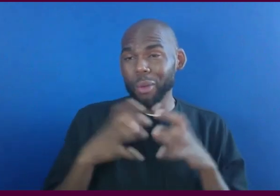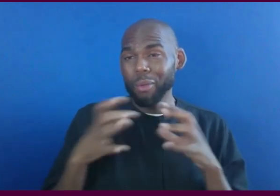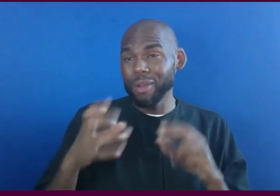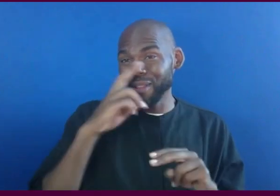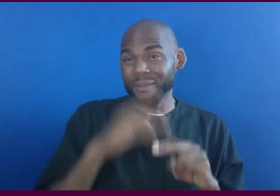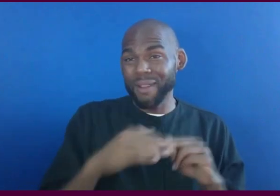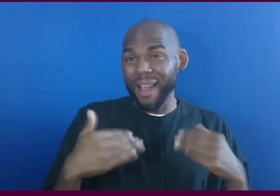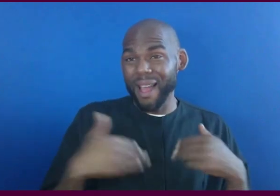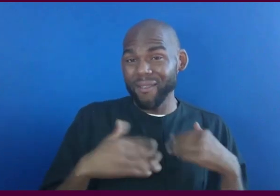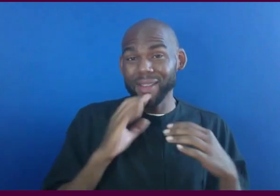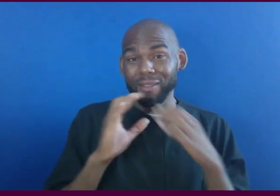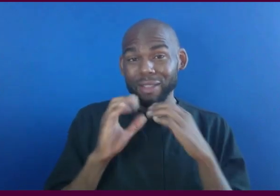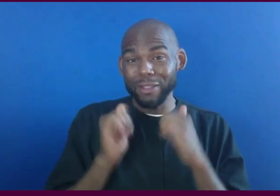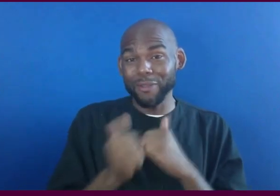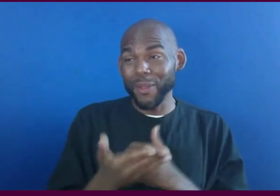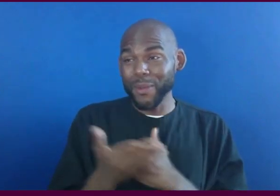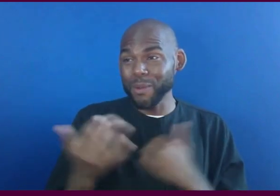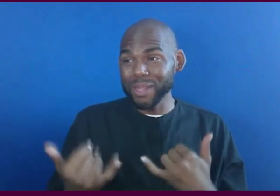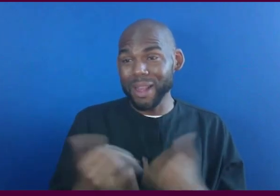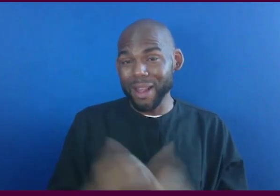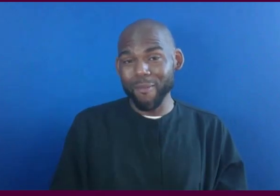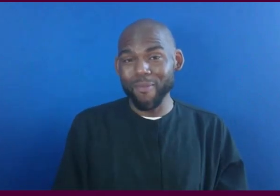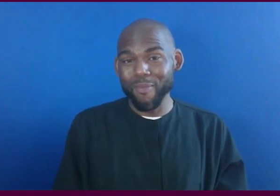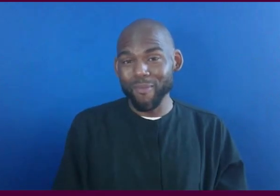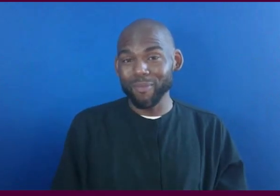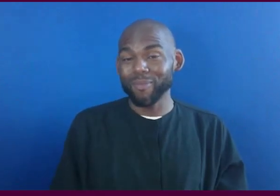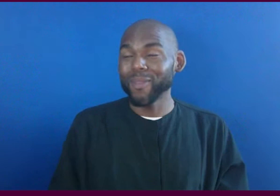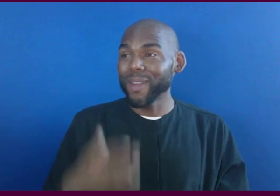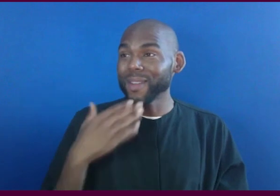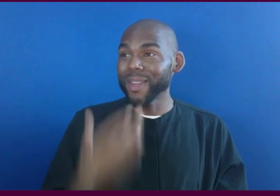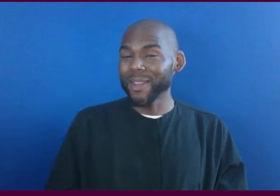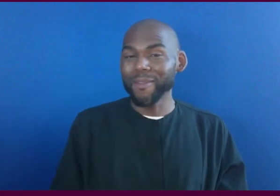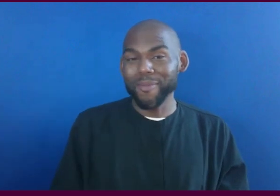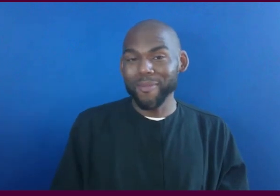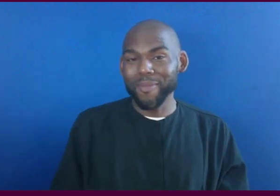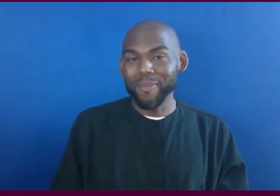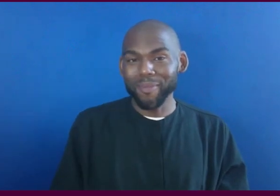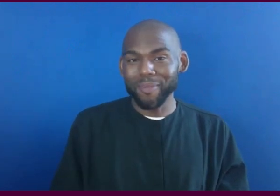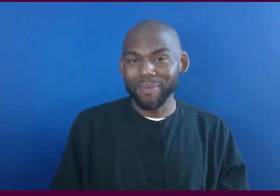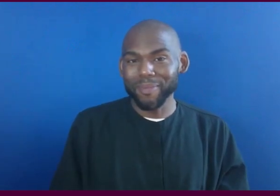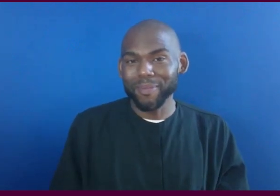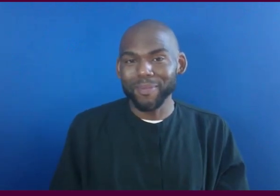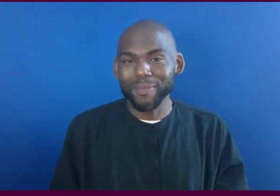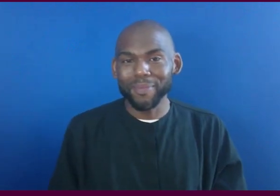I had so much fun having this conversation with you today.